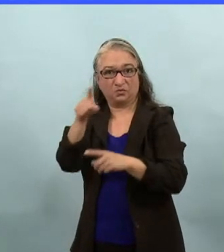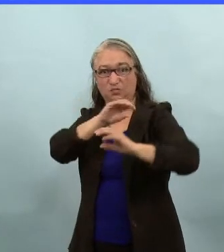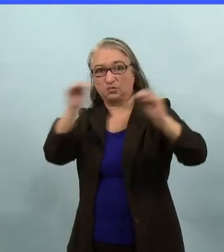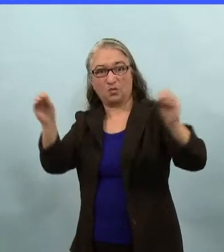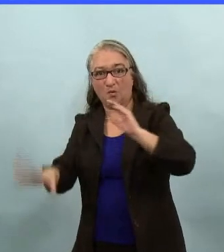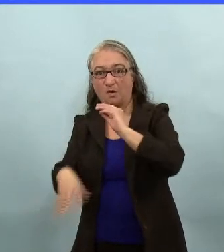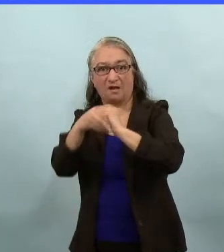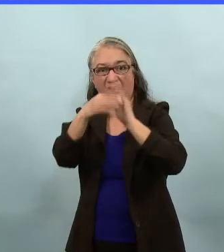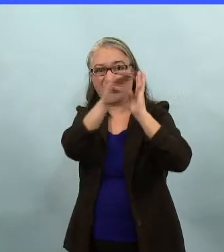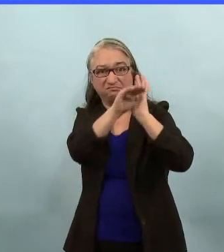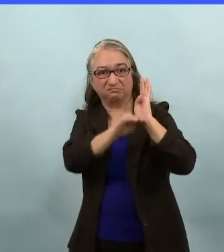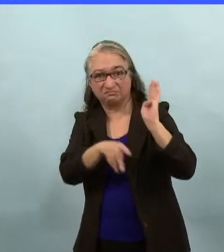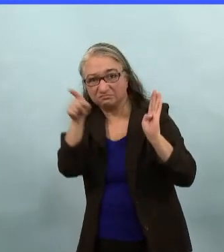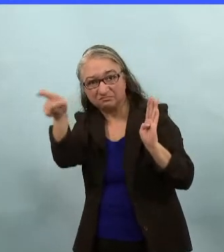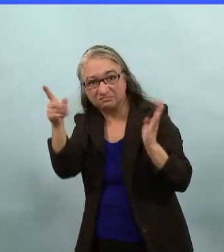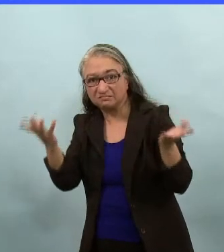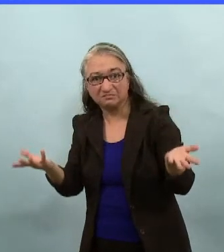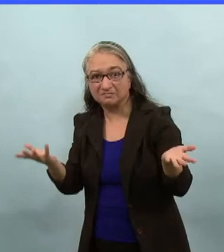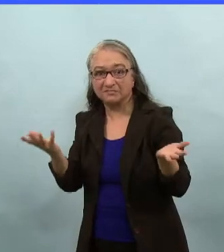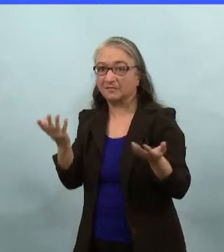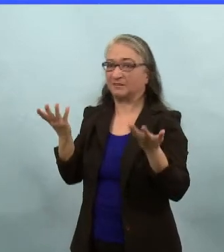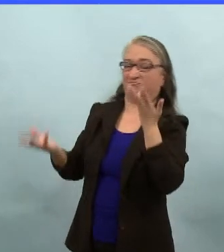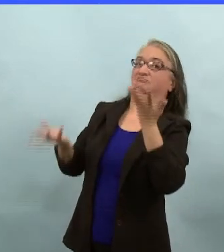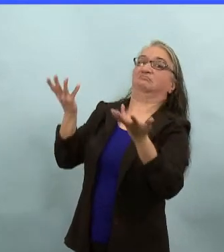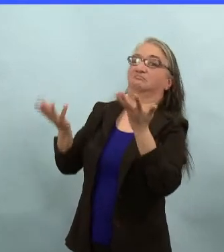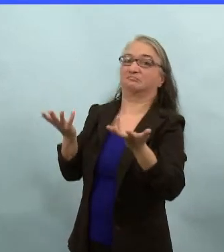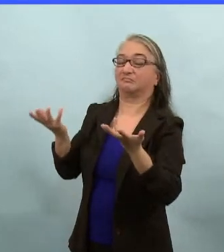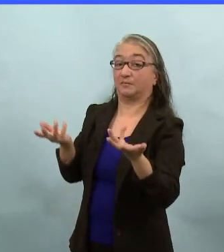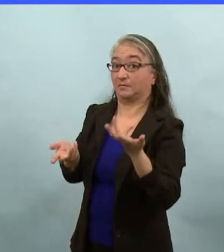you know may be putting themselves at risk of the virus and really doesn't want to but has no choice